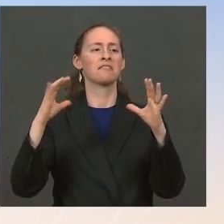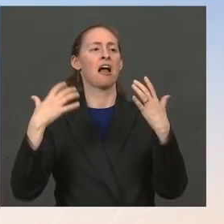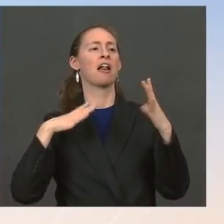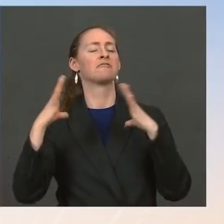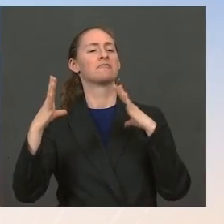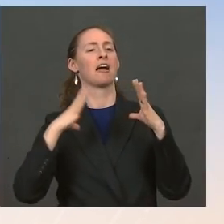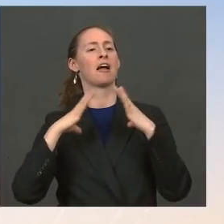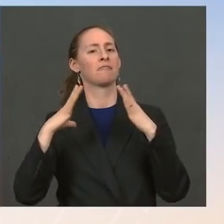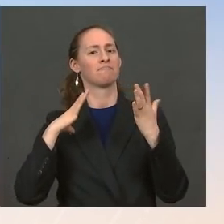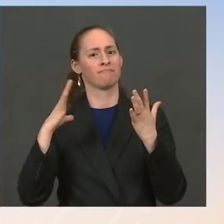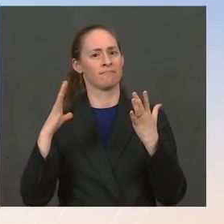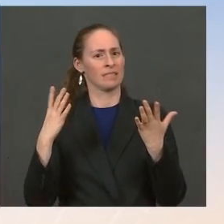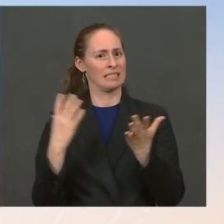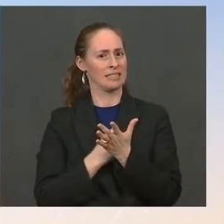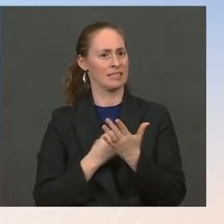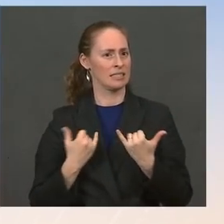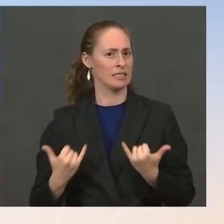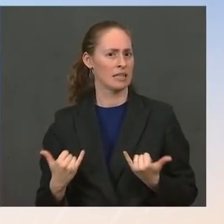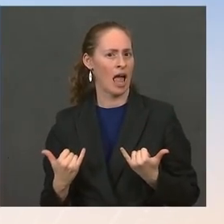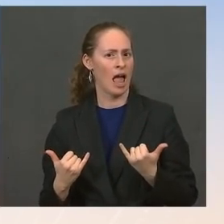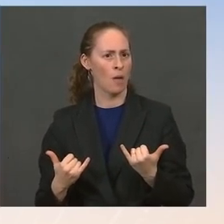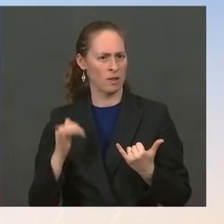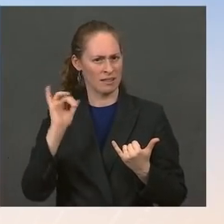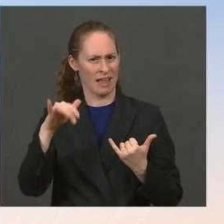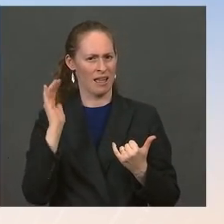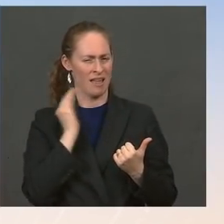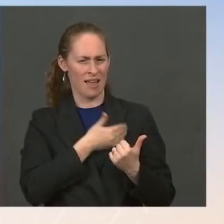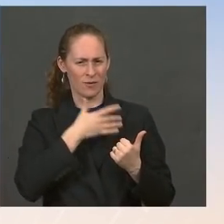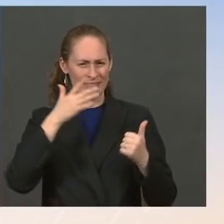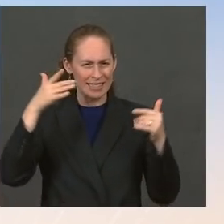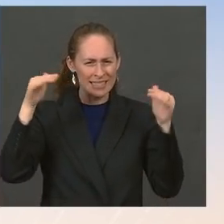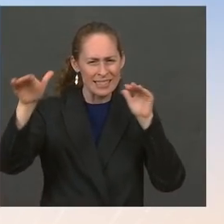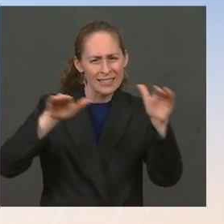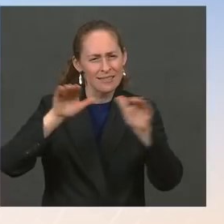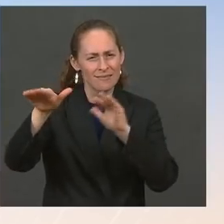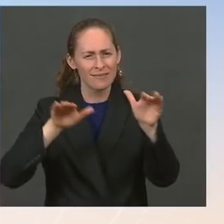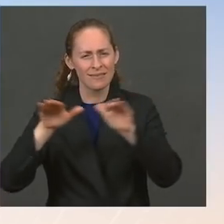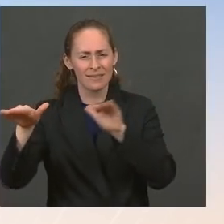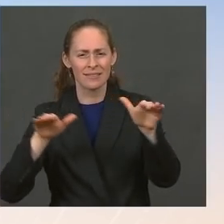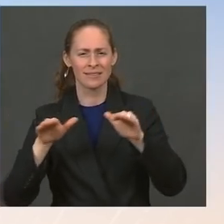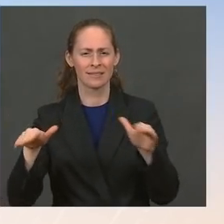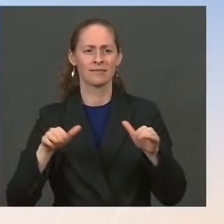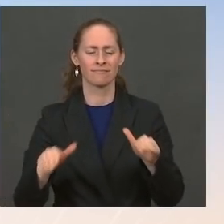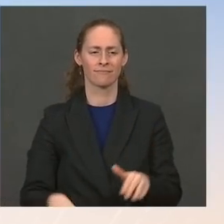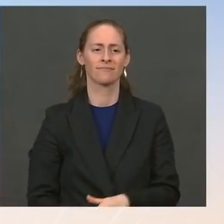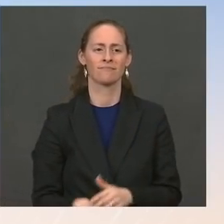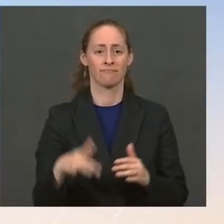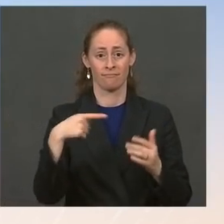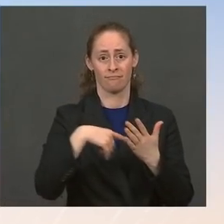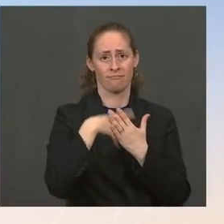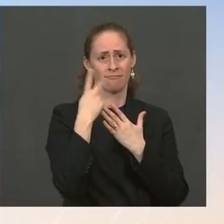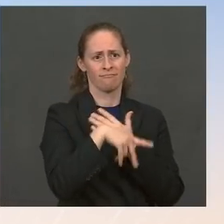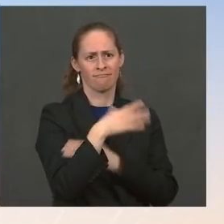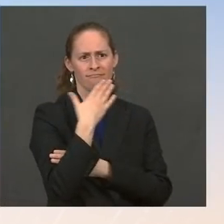So, that's what our focus is on now. We believe we have strong measures to keep people safe, and we just need to continue to press forward